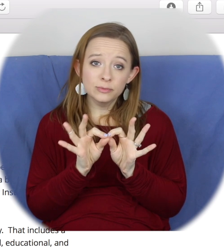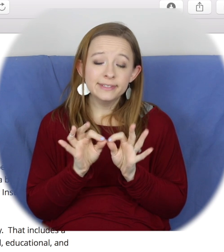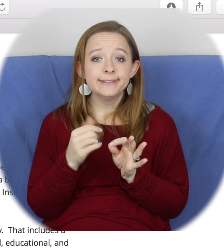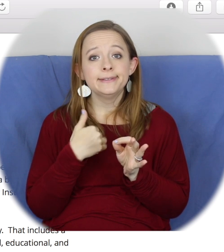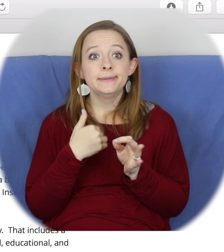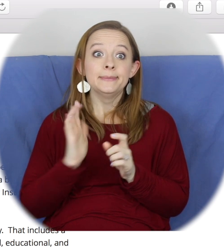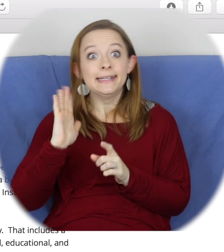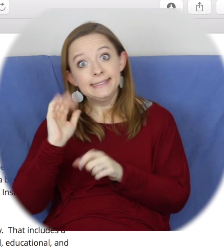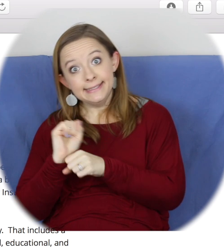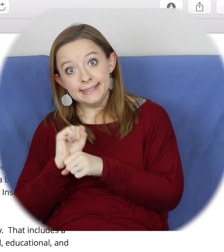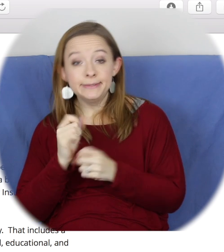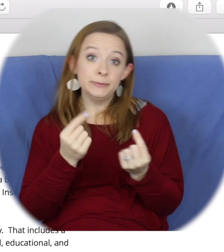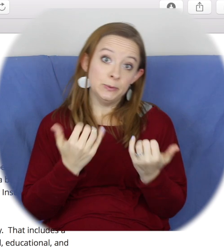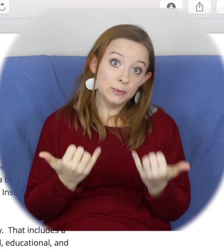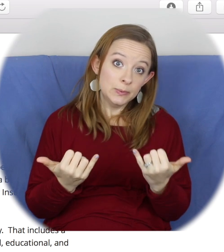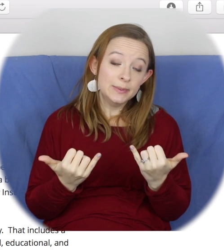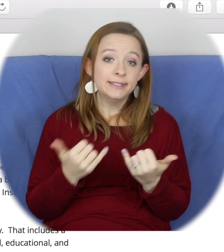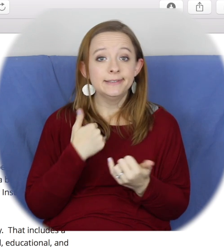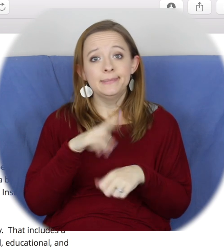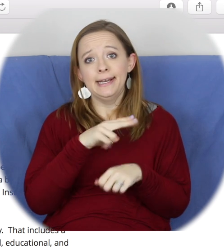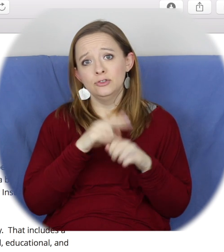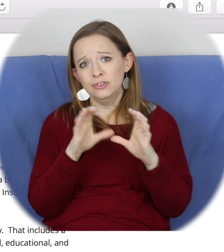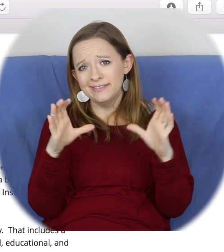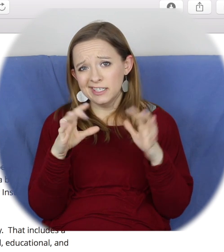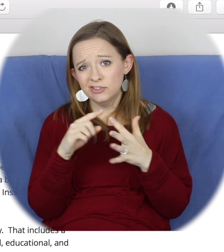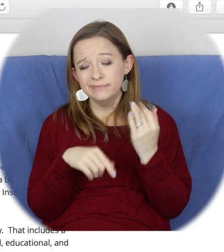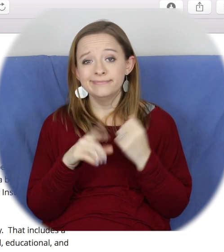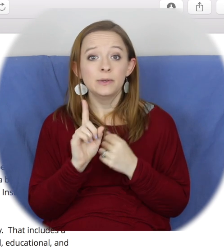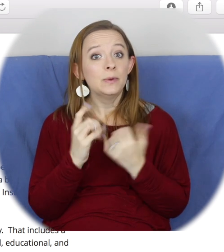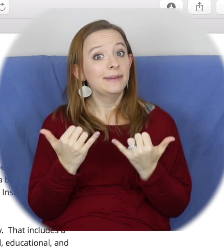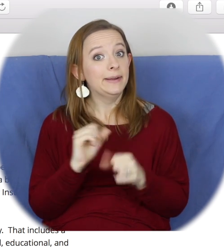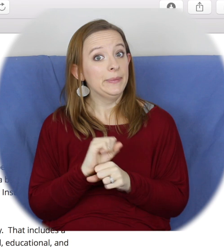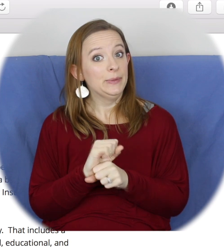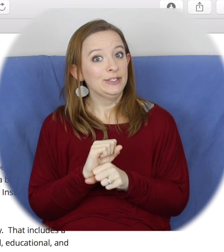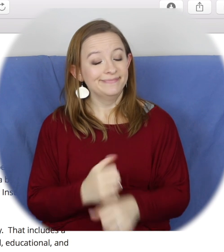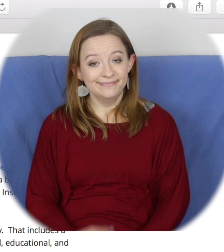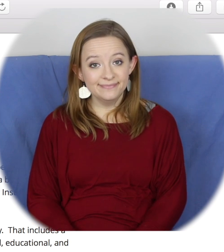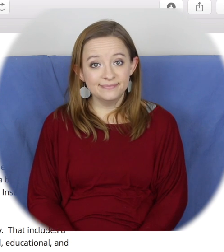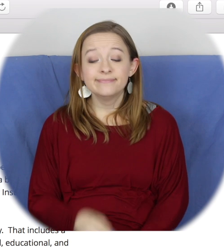what I did, what I'm doing, my national certification and where I'm currently working.